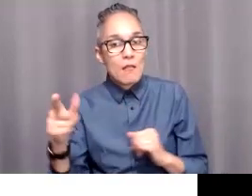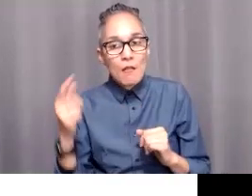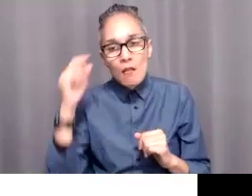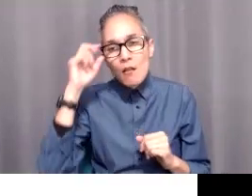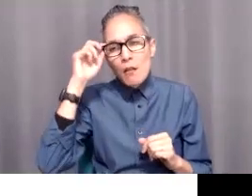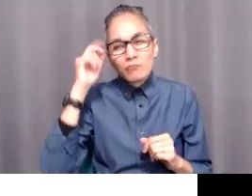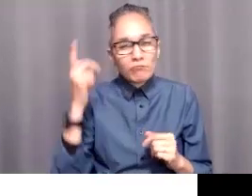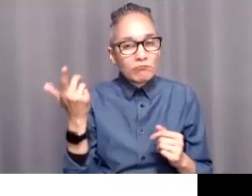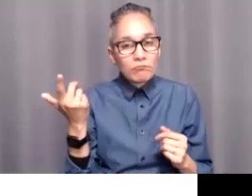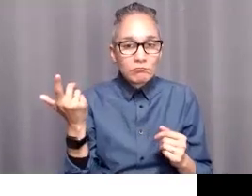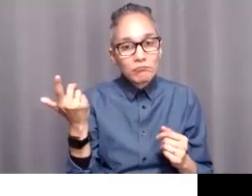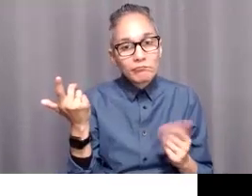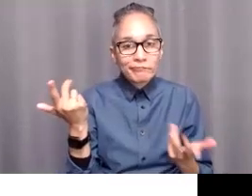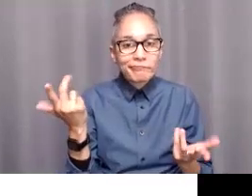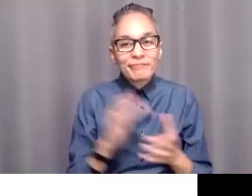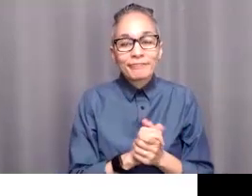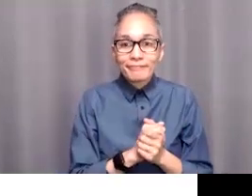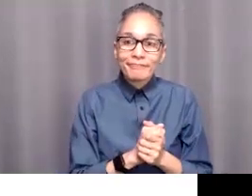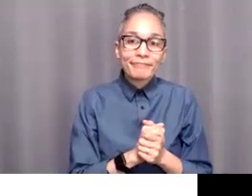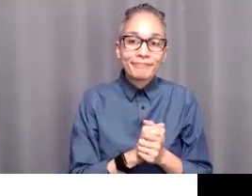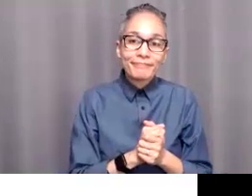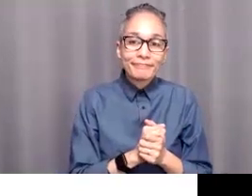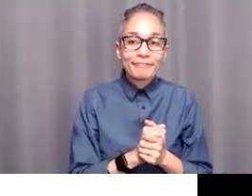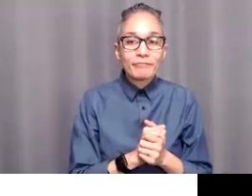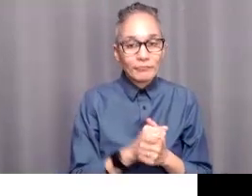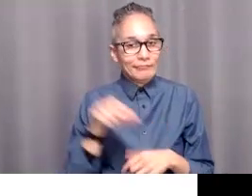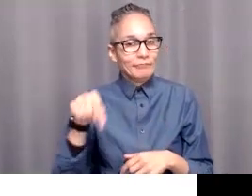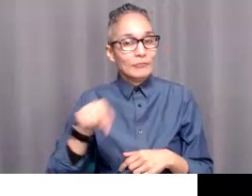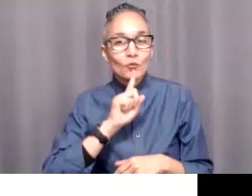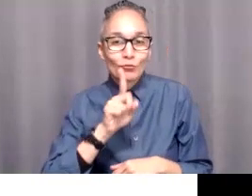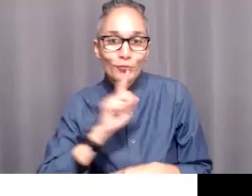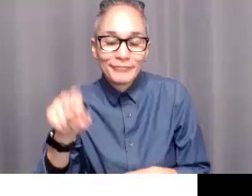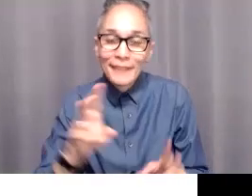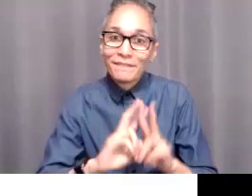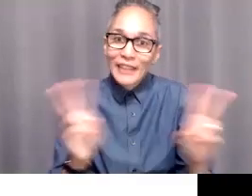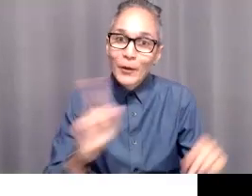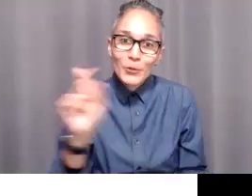You know. This is true. This is very true.